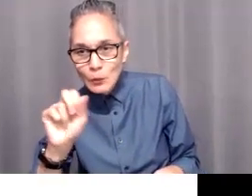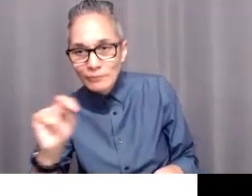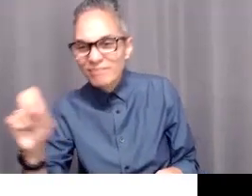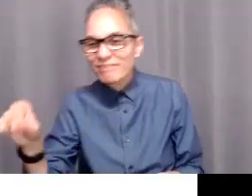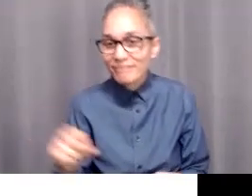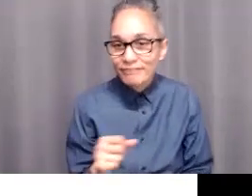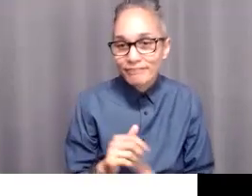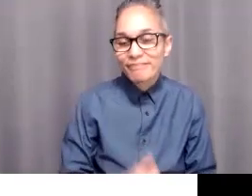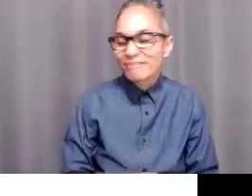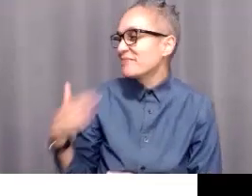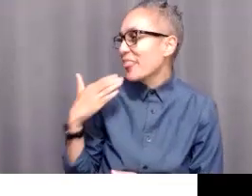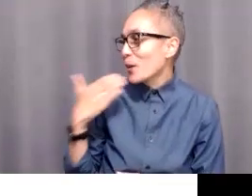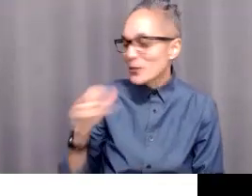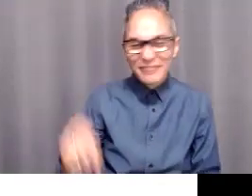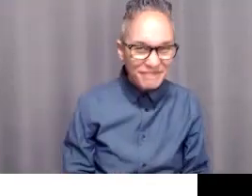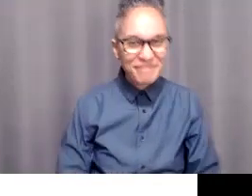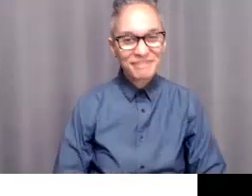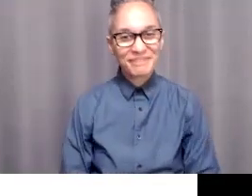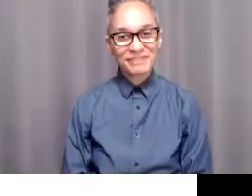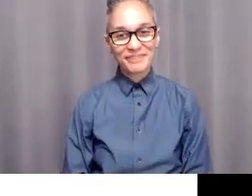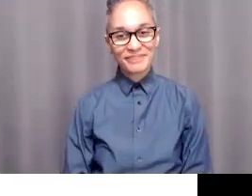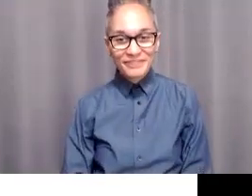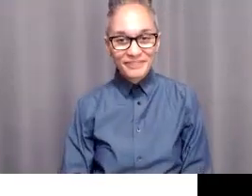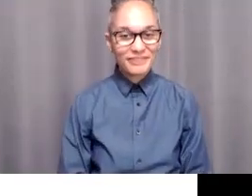Yes it does. Thank you. Yeah. Yeah okay. Let's see.